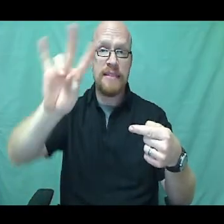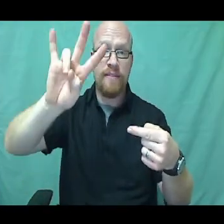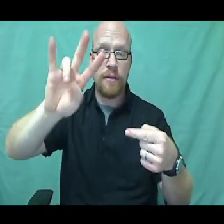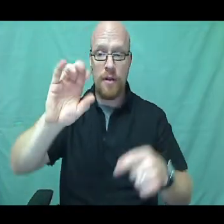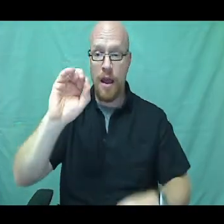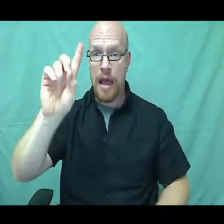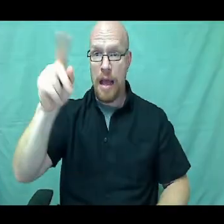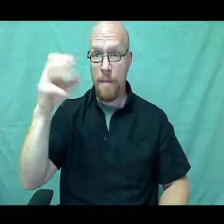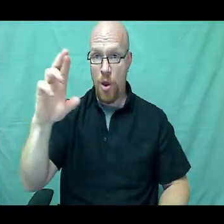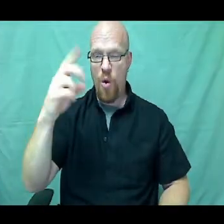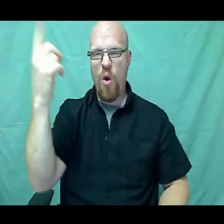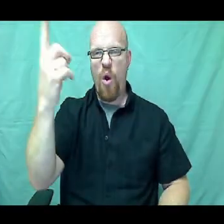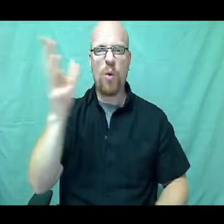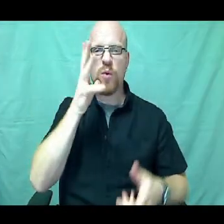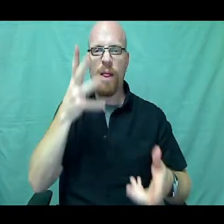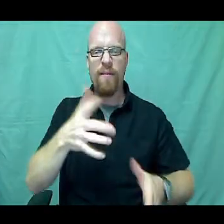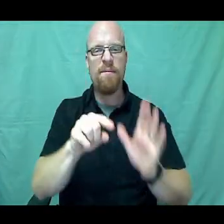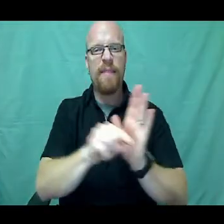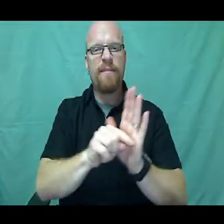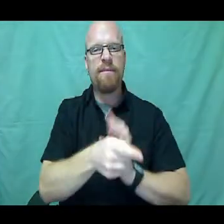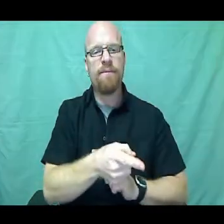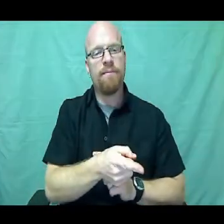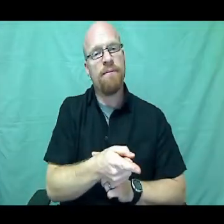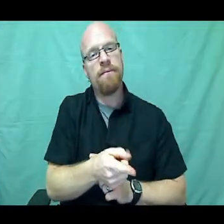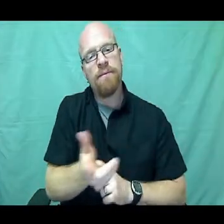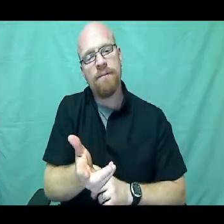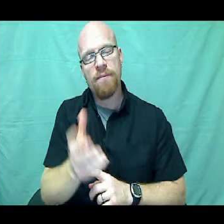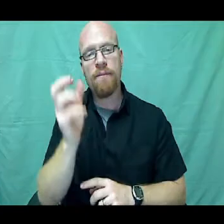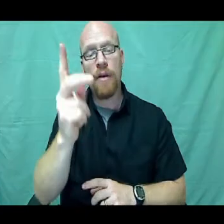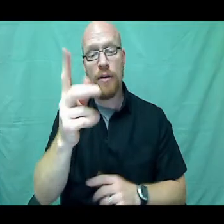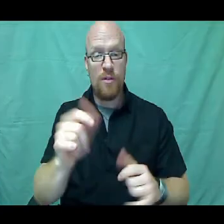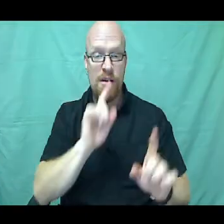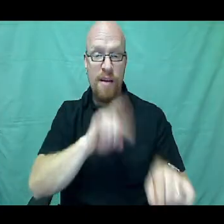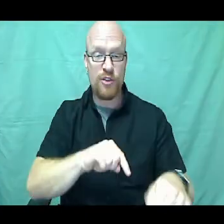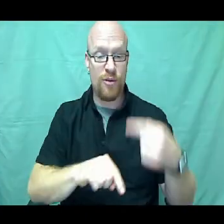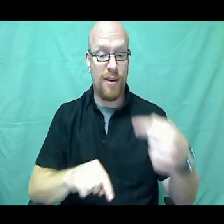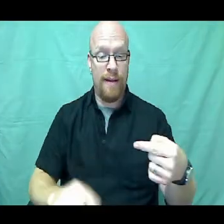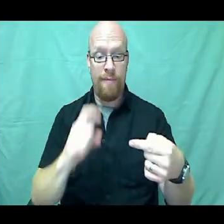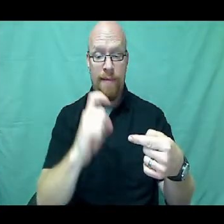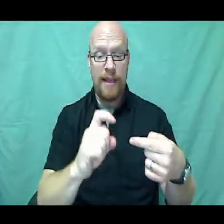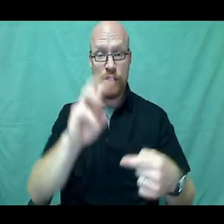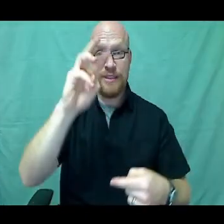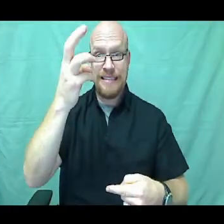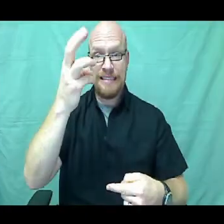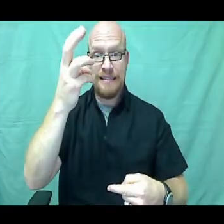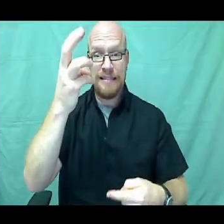seven, so forth, and it remains a negative. So we have negative x to the sixth.